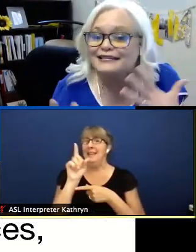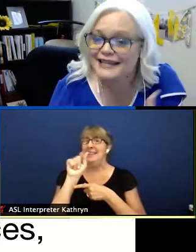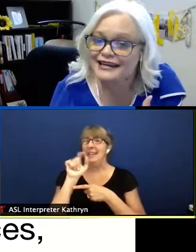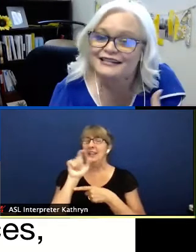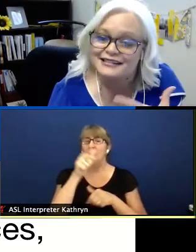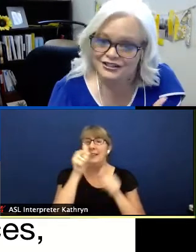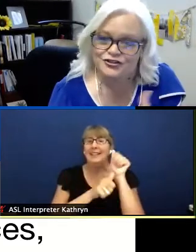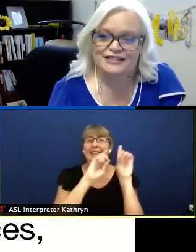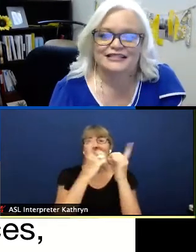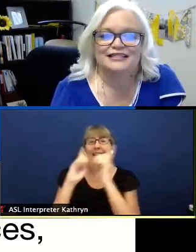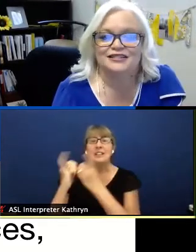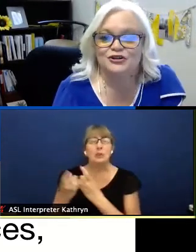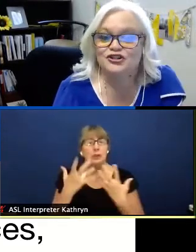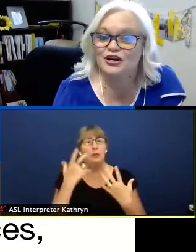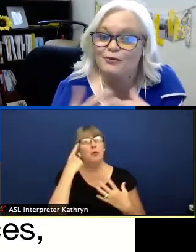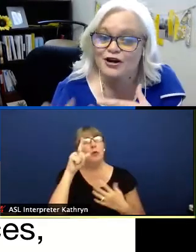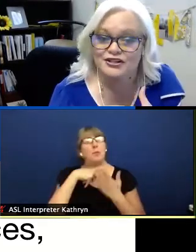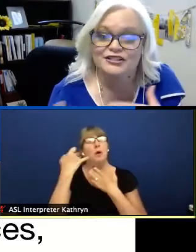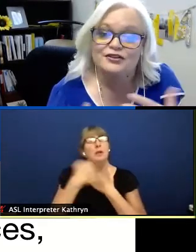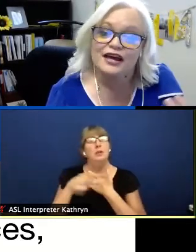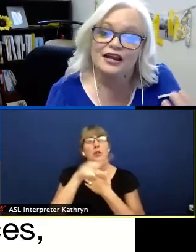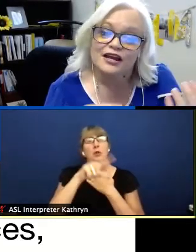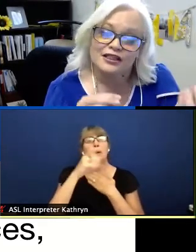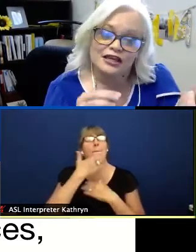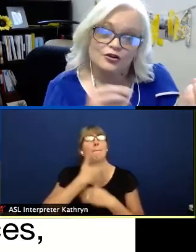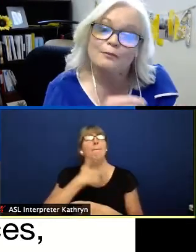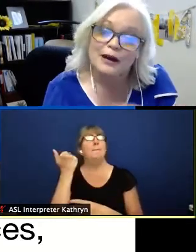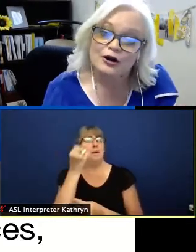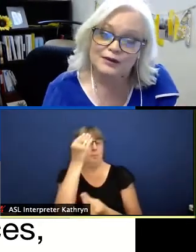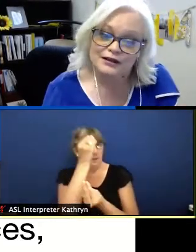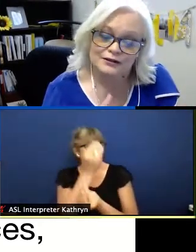data to districts and discretionary projects so that you can better be